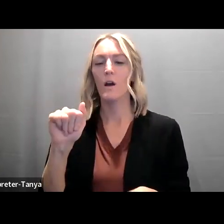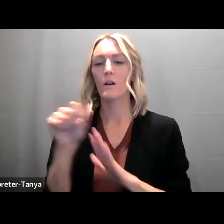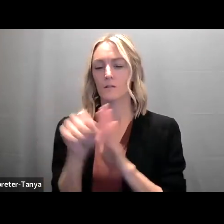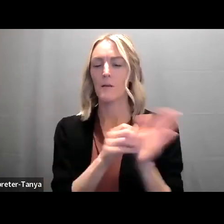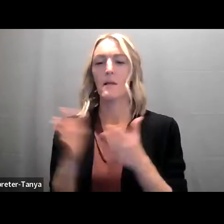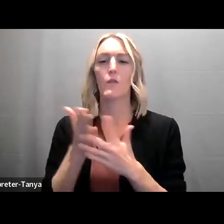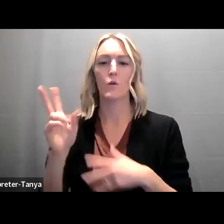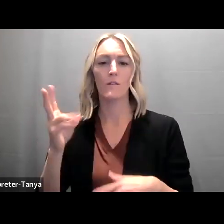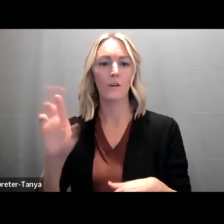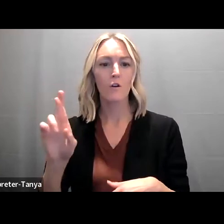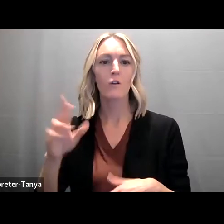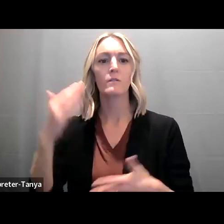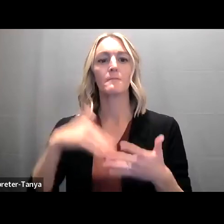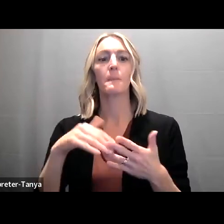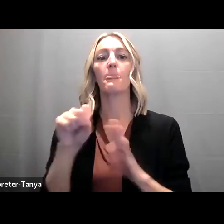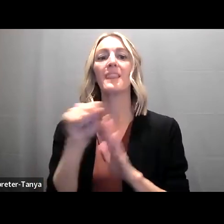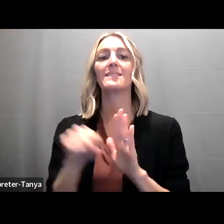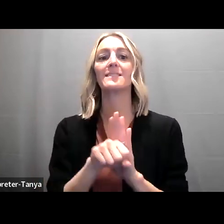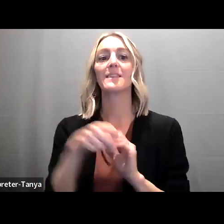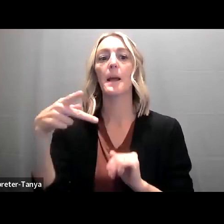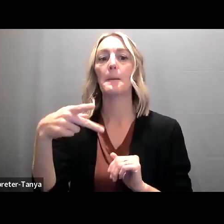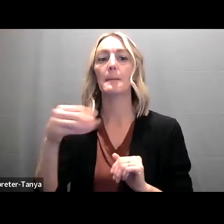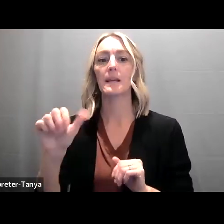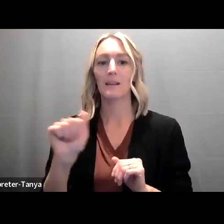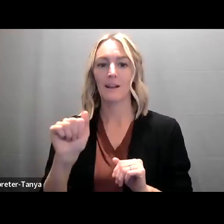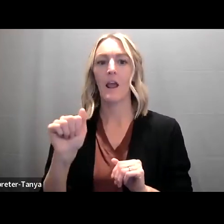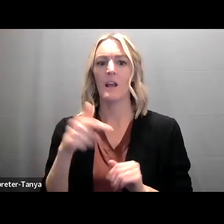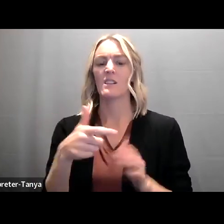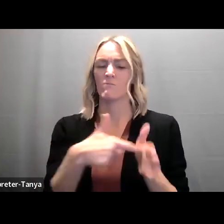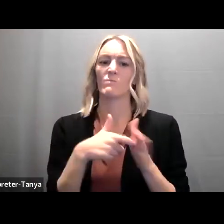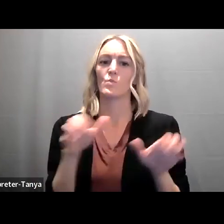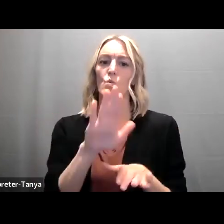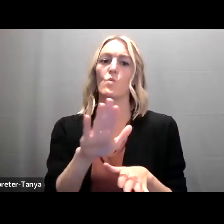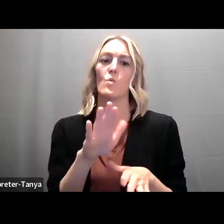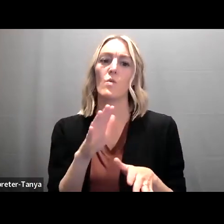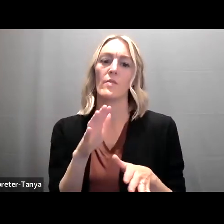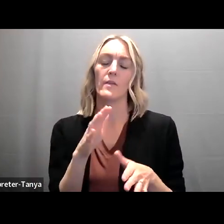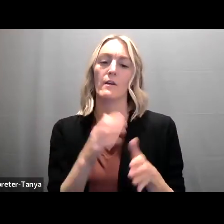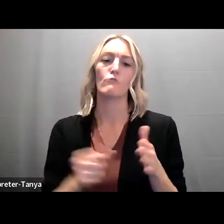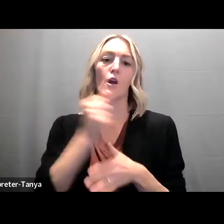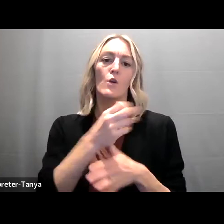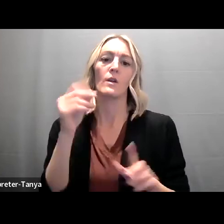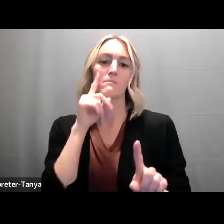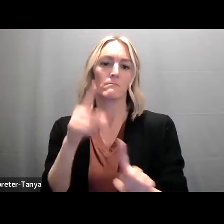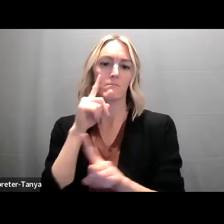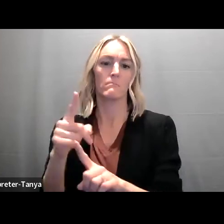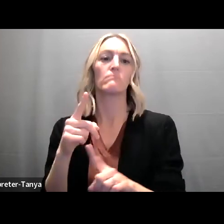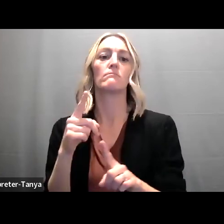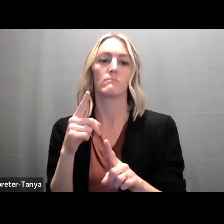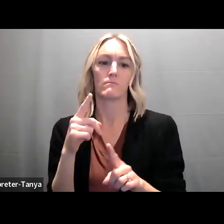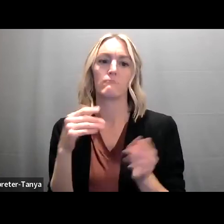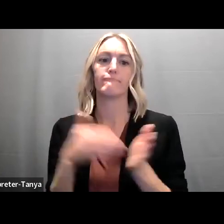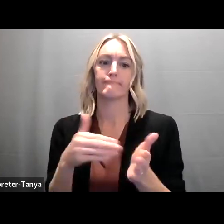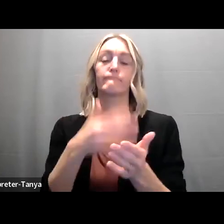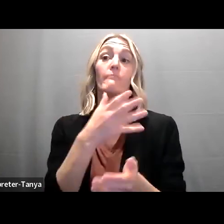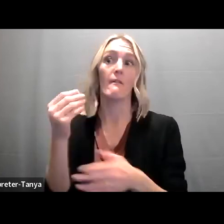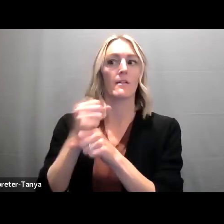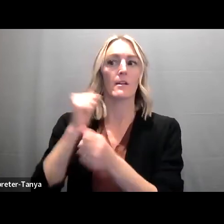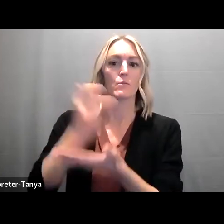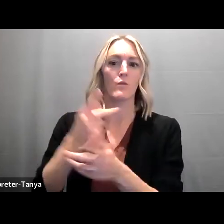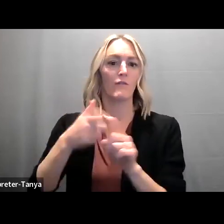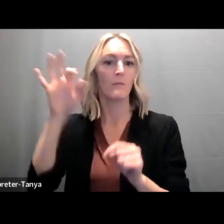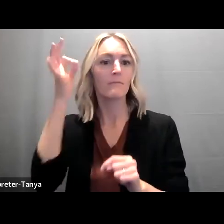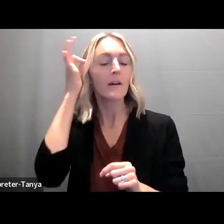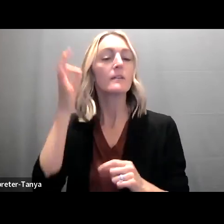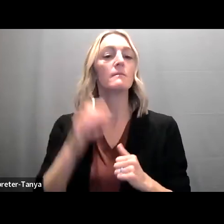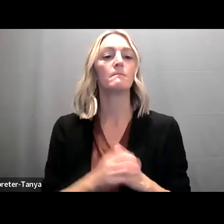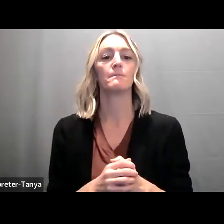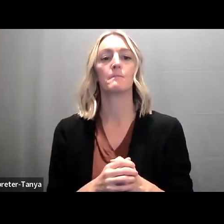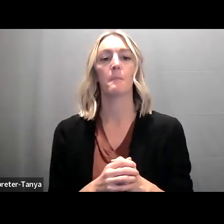State P & As are required to do priorities and object uives on regular basis.